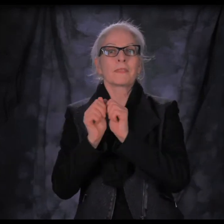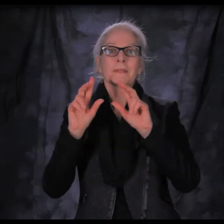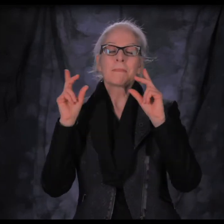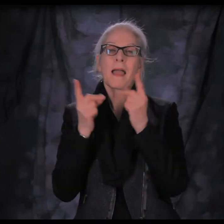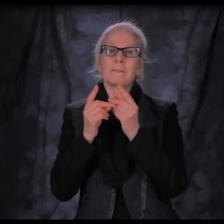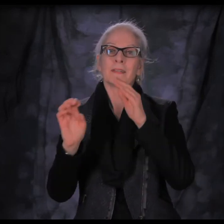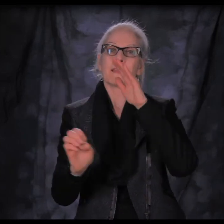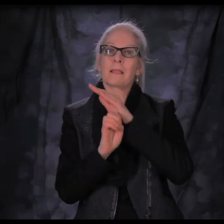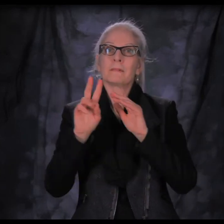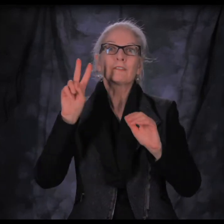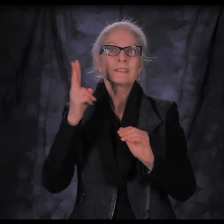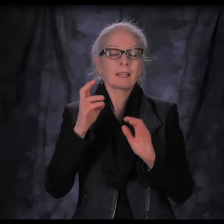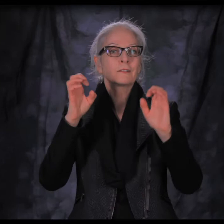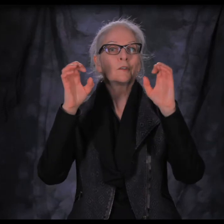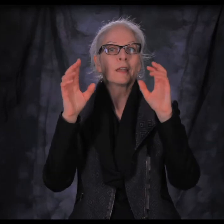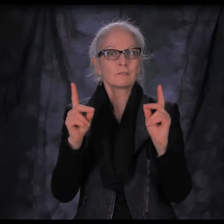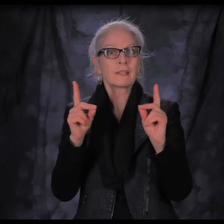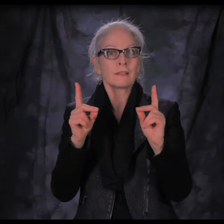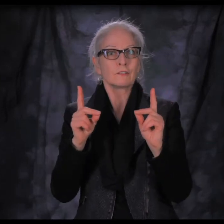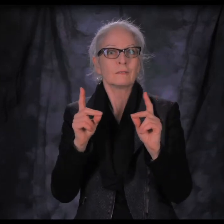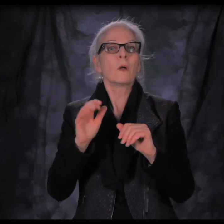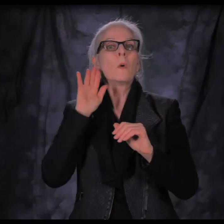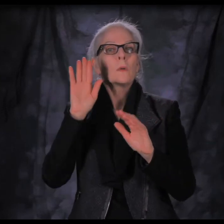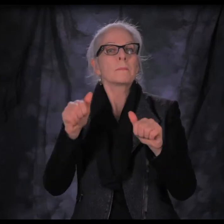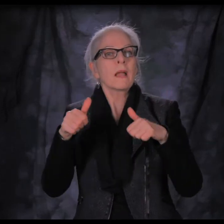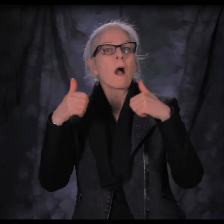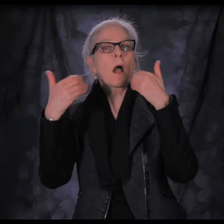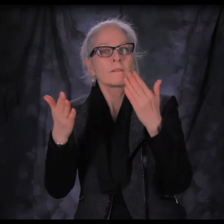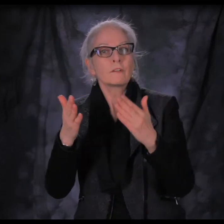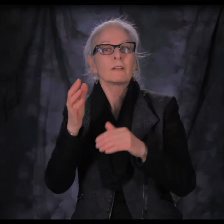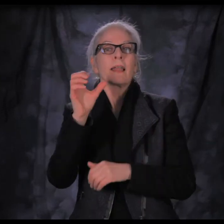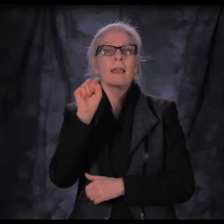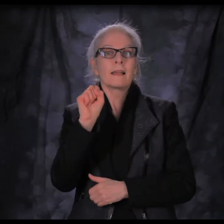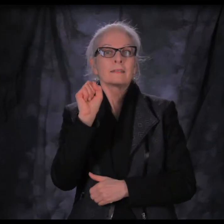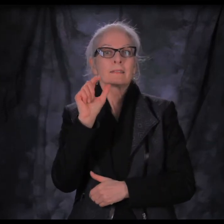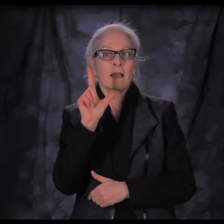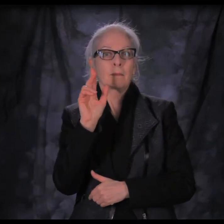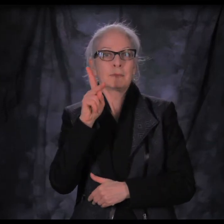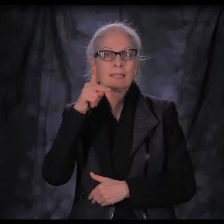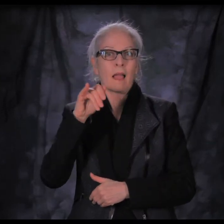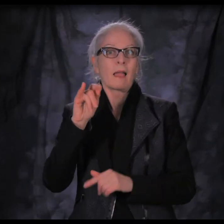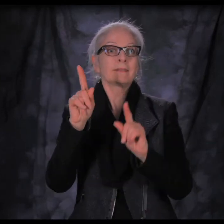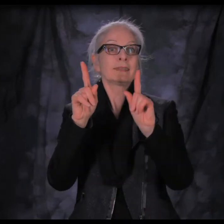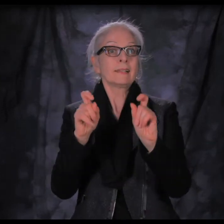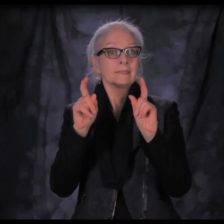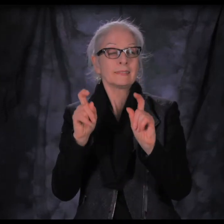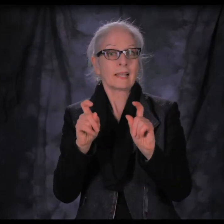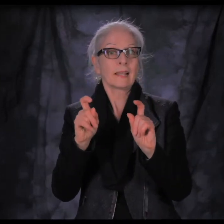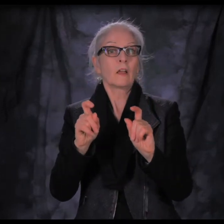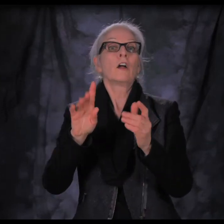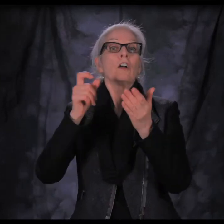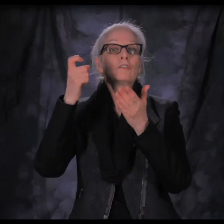with the Department of Elementary and Secondary education, will be offering SLPI testing free